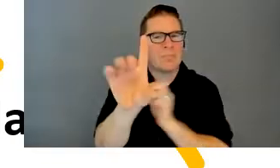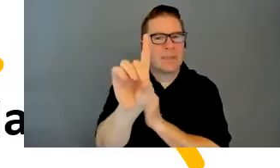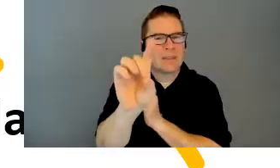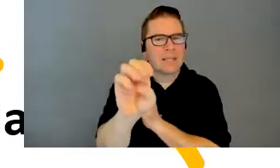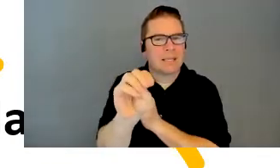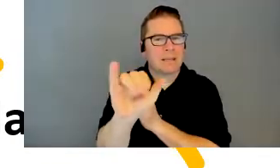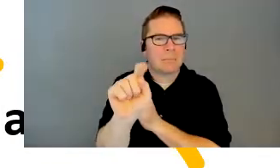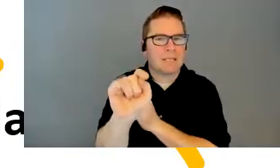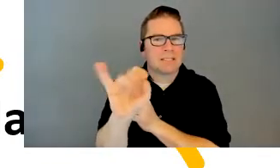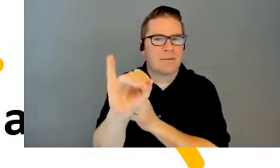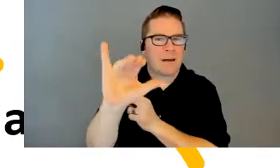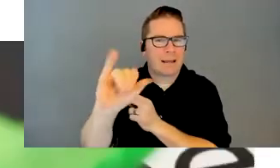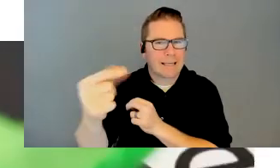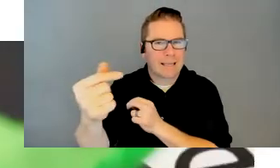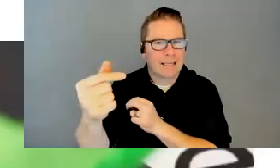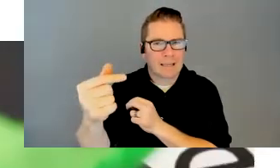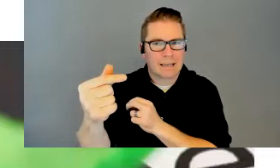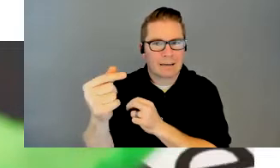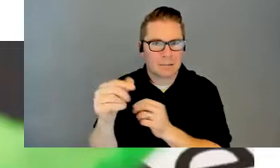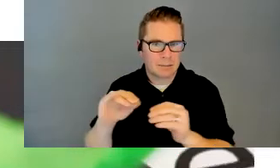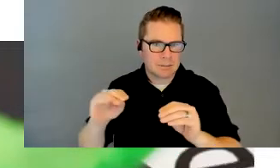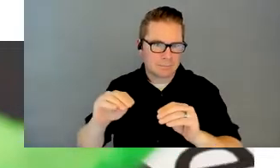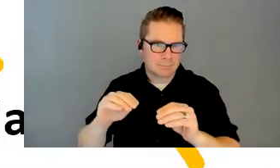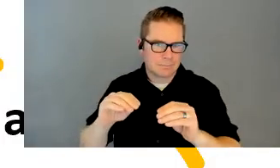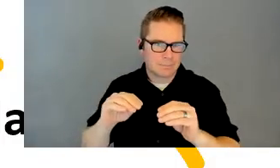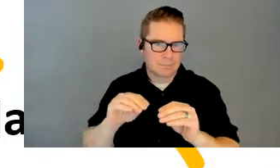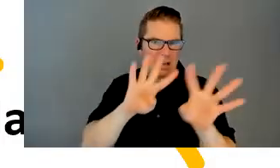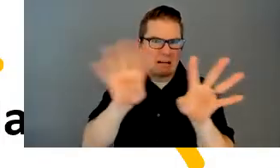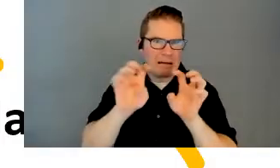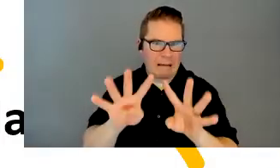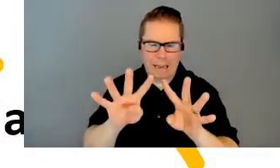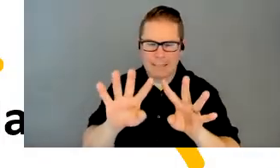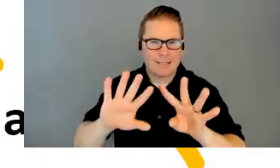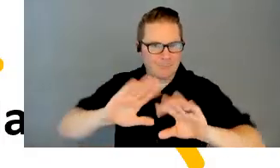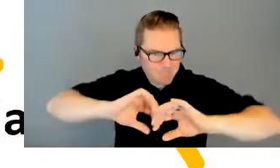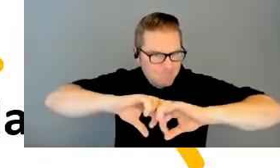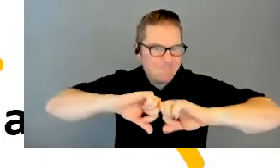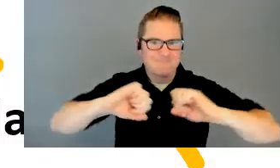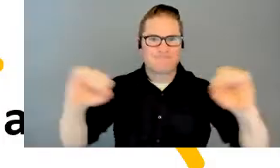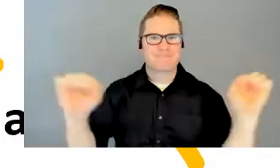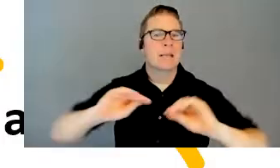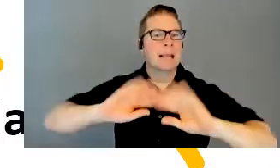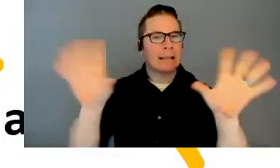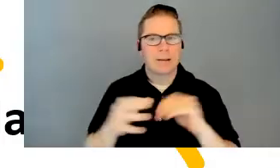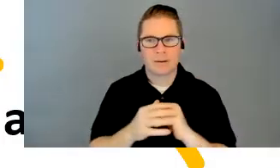Thanks, Mary Ann. One more thing about that. I know, I know this. I know you said I get passionate about this.